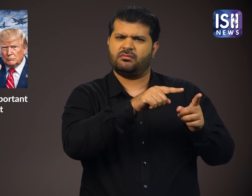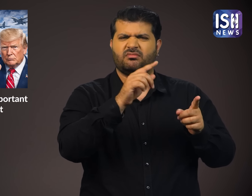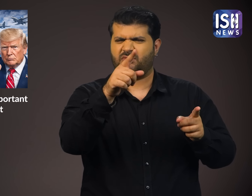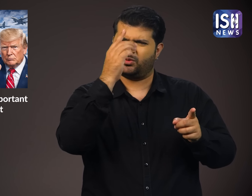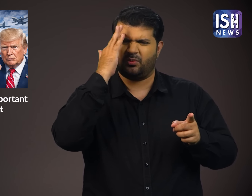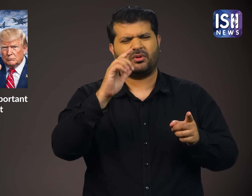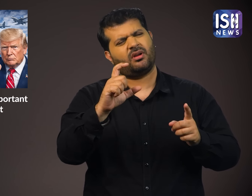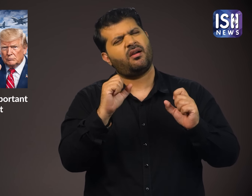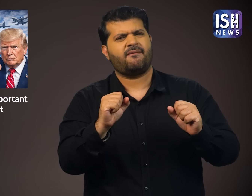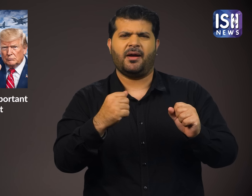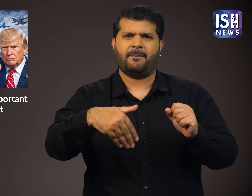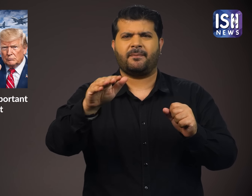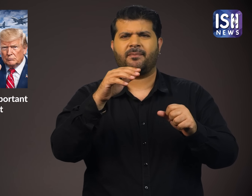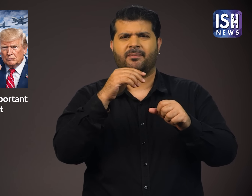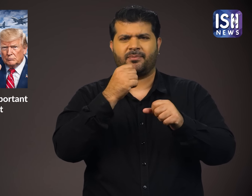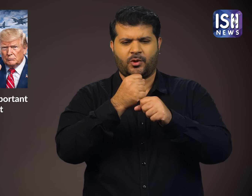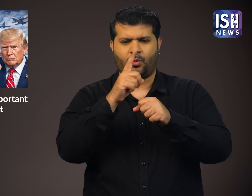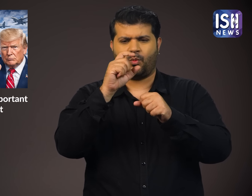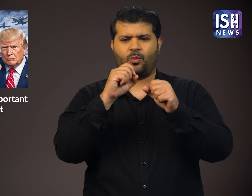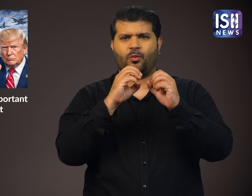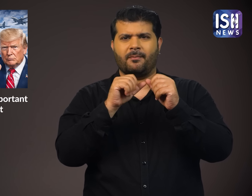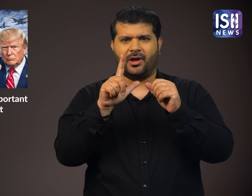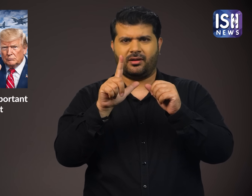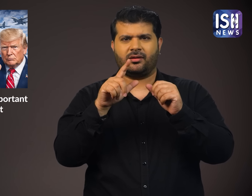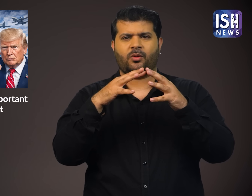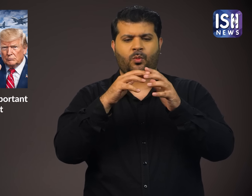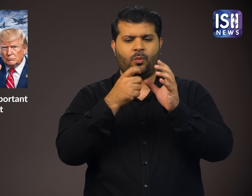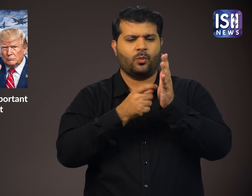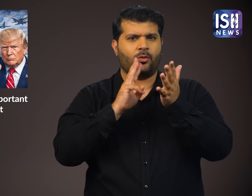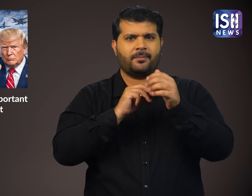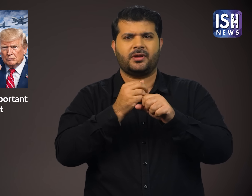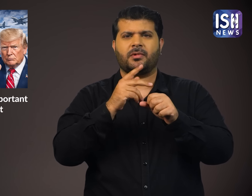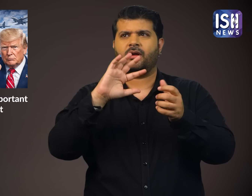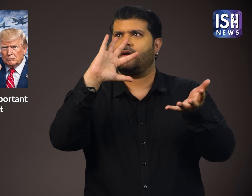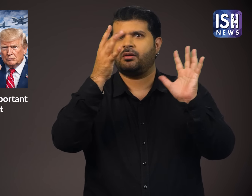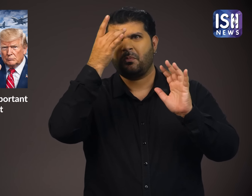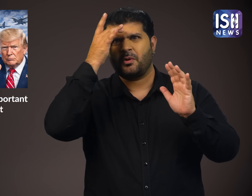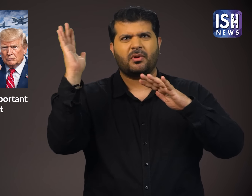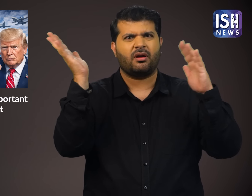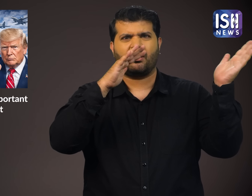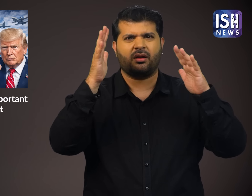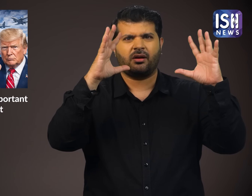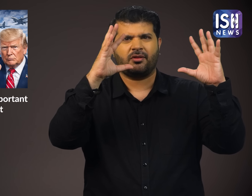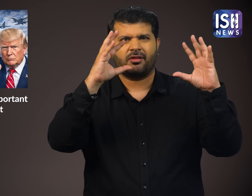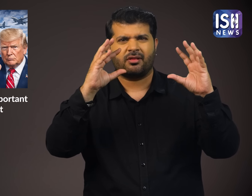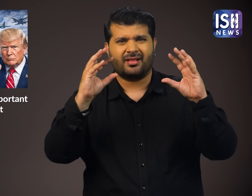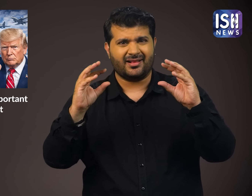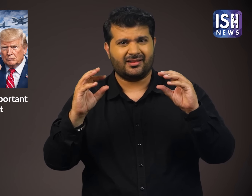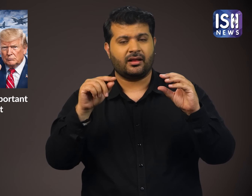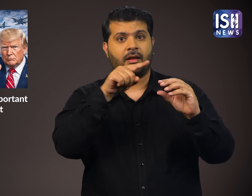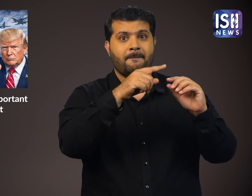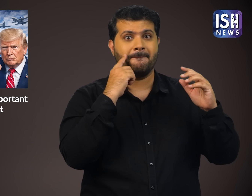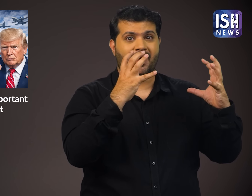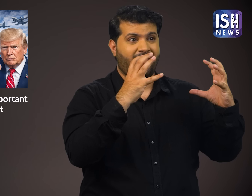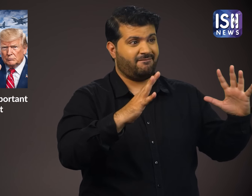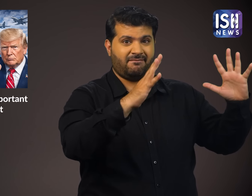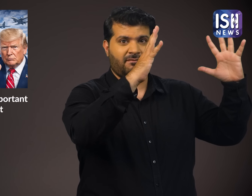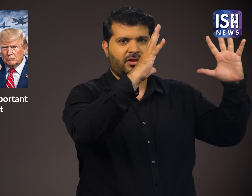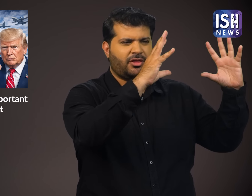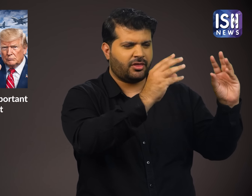With global warming and rising temperatures, this ice is expected to melt.